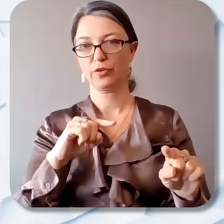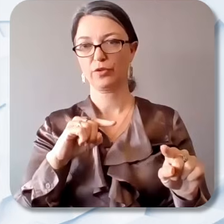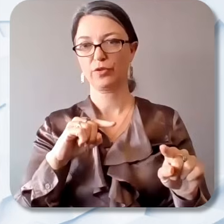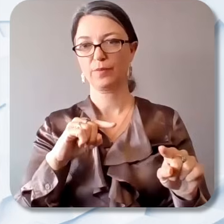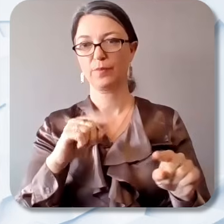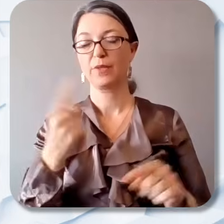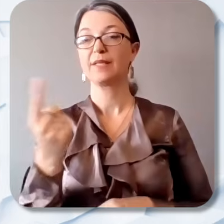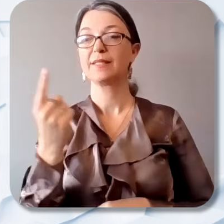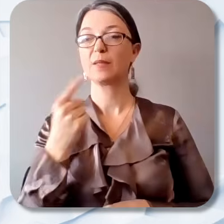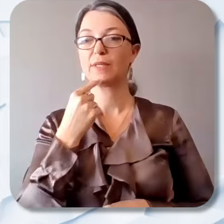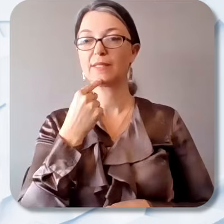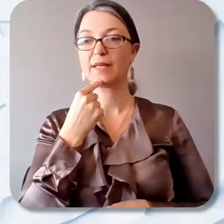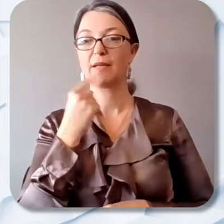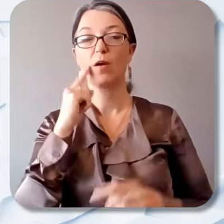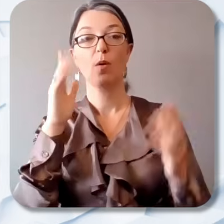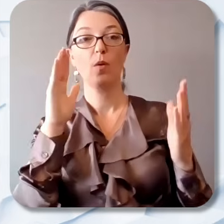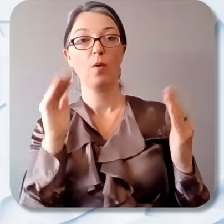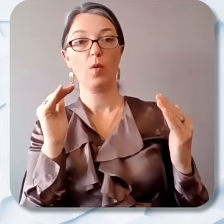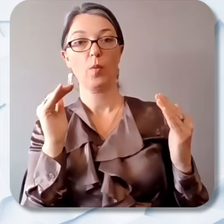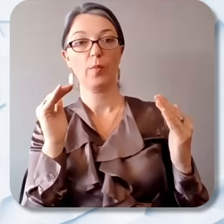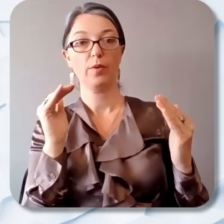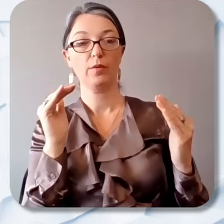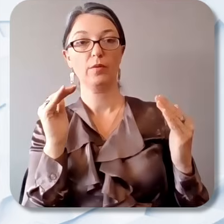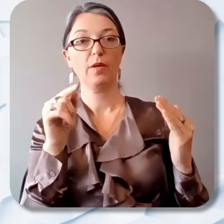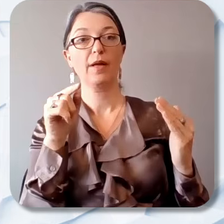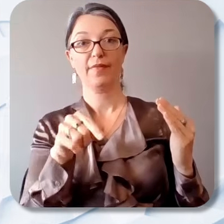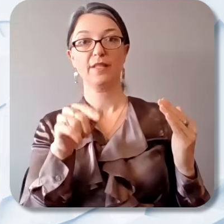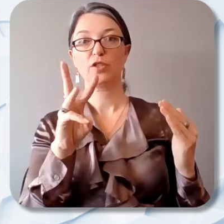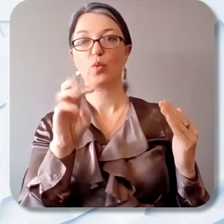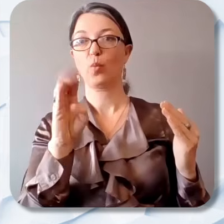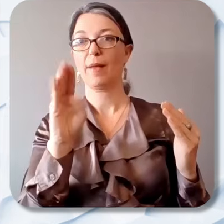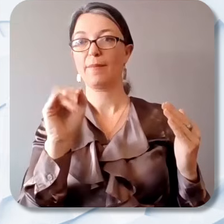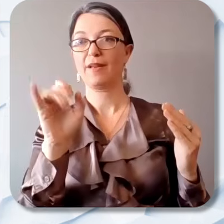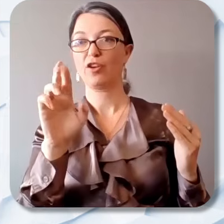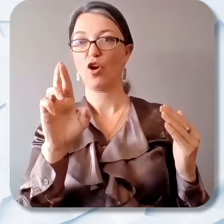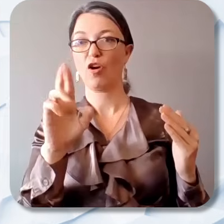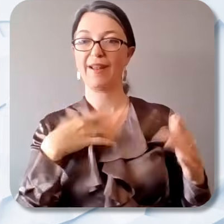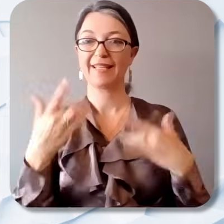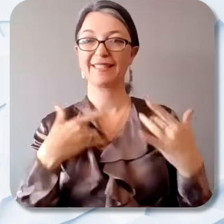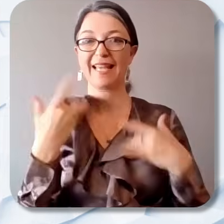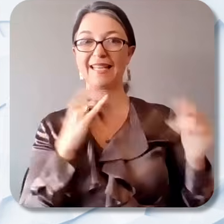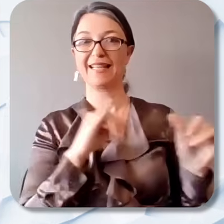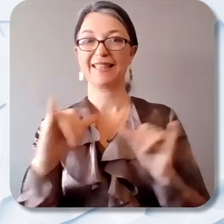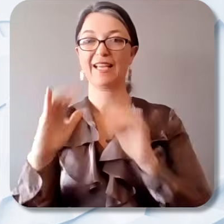Somebody was saying that they hope that this webinar was as exciting as the Super Bowl, and I just don't.